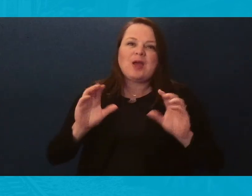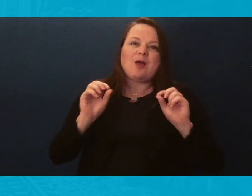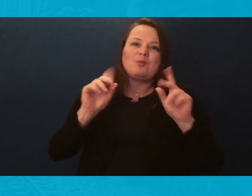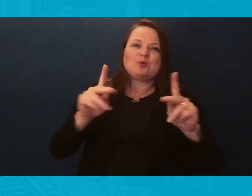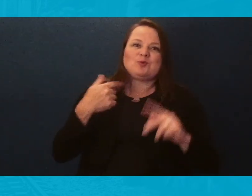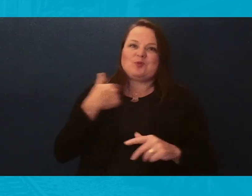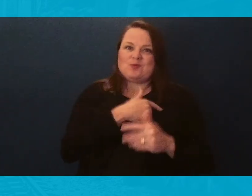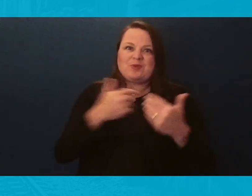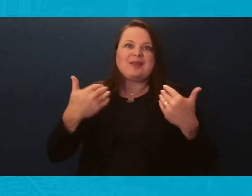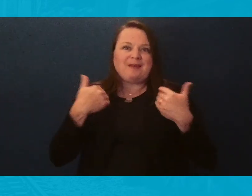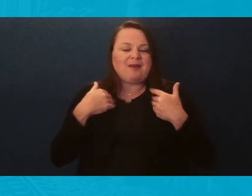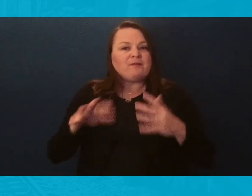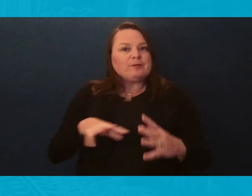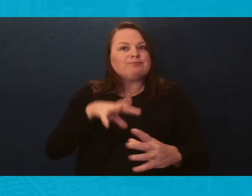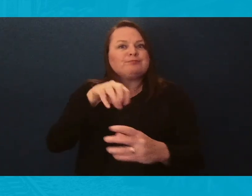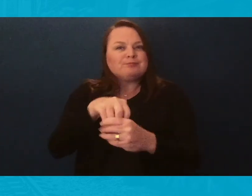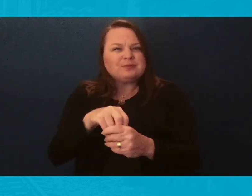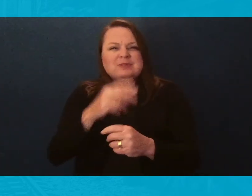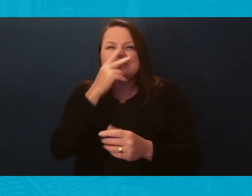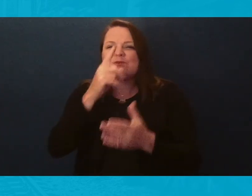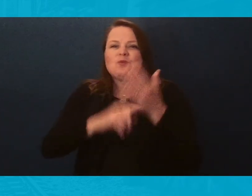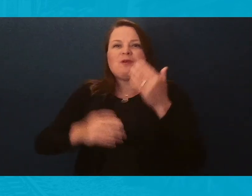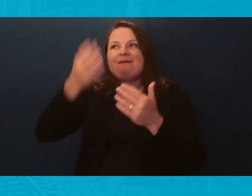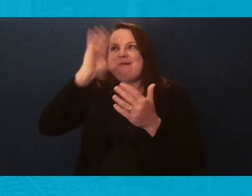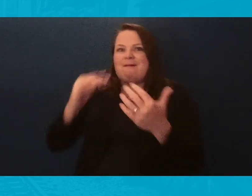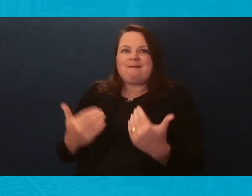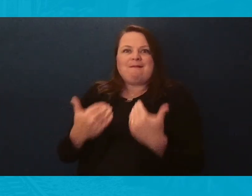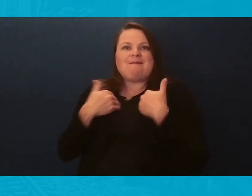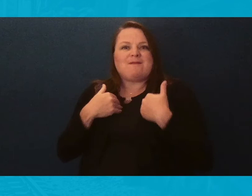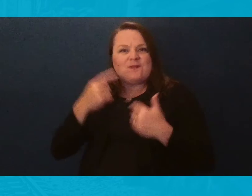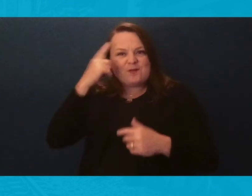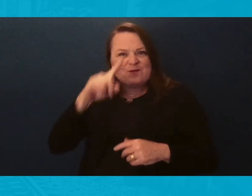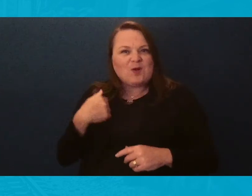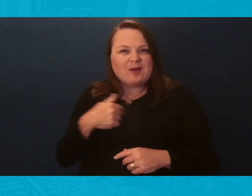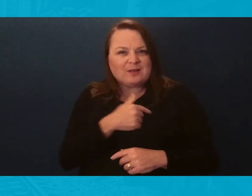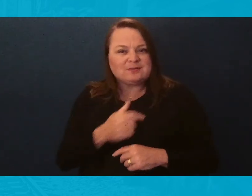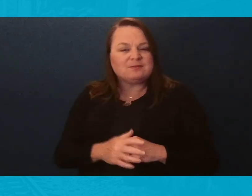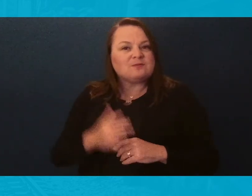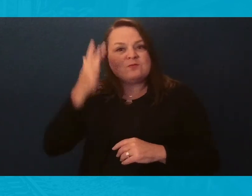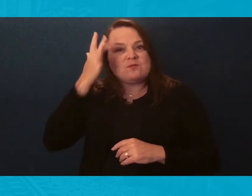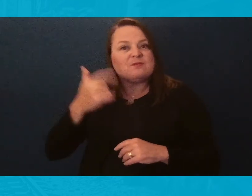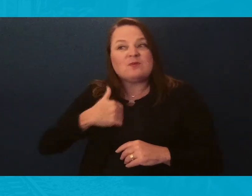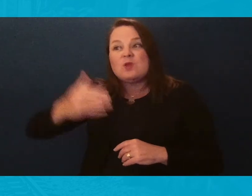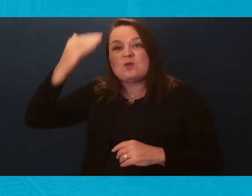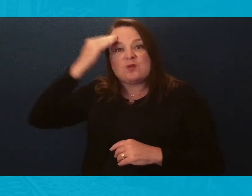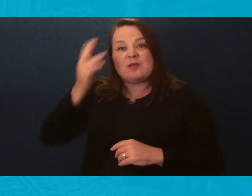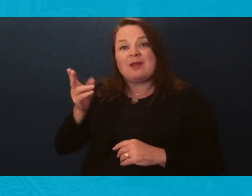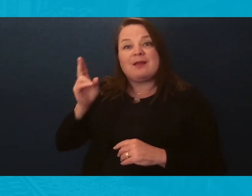as part of Converge, what a great opportunity we have to step into this, to see what God will have for us